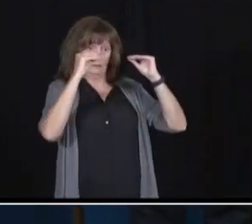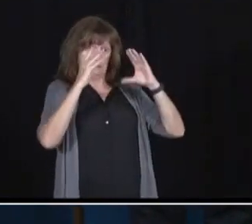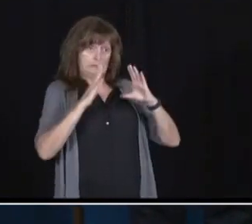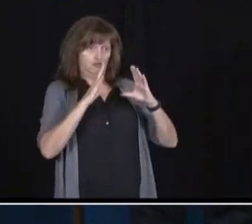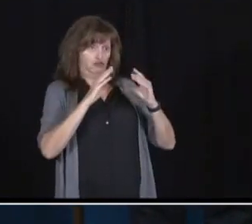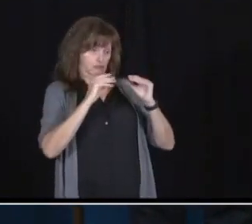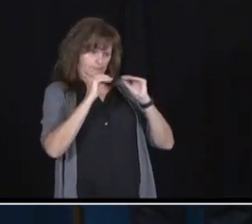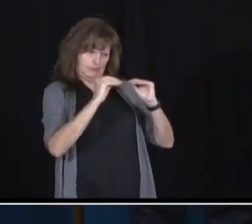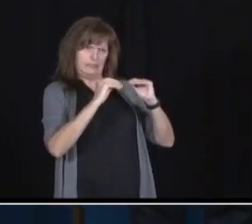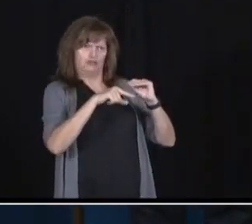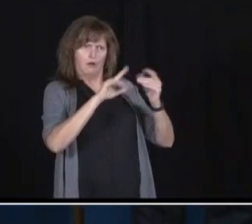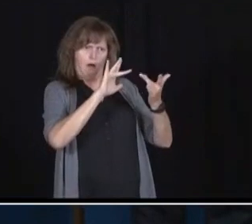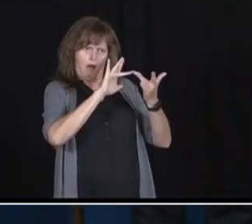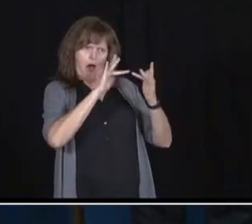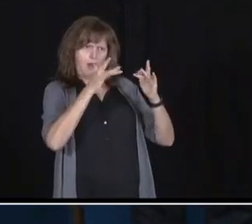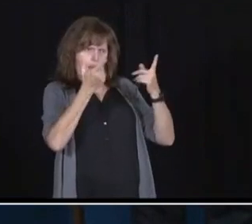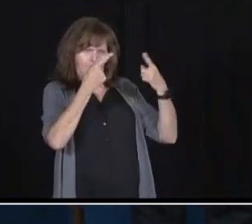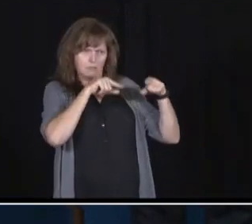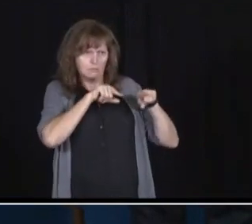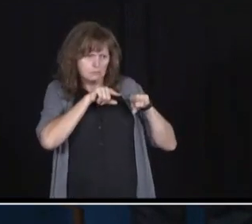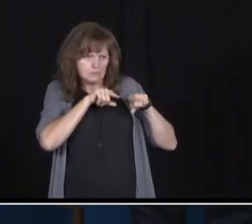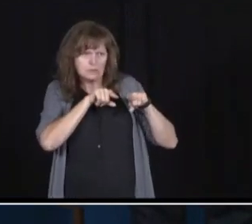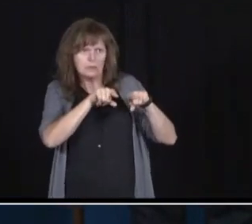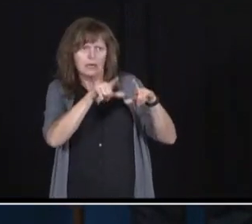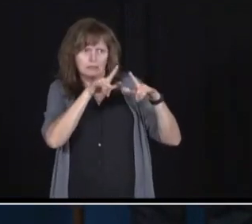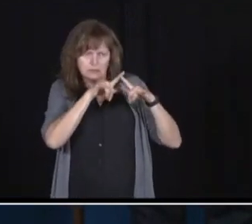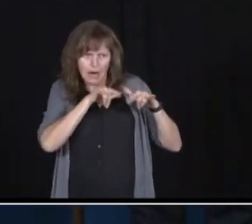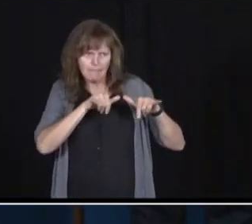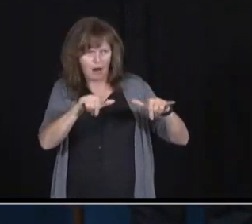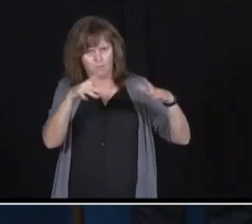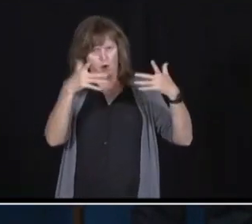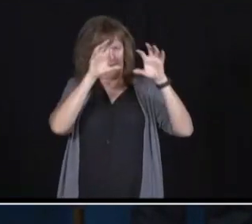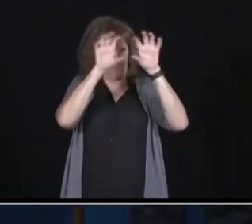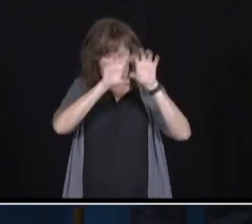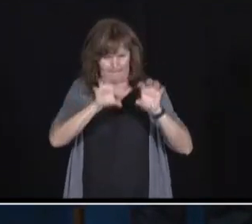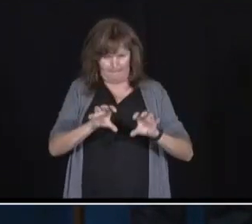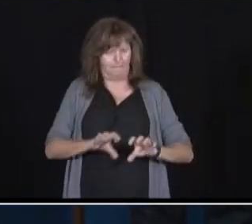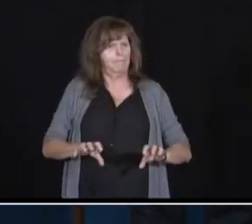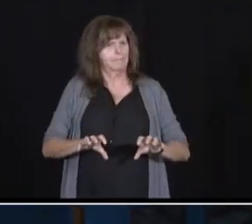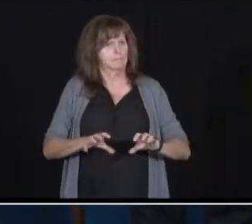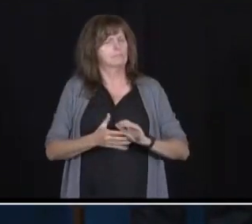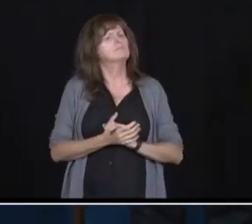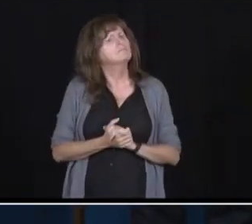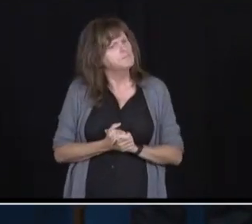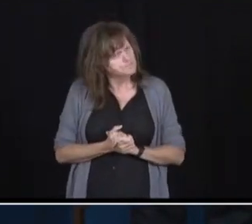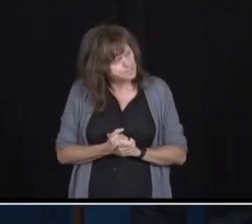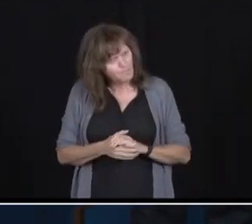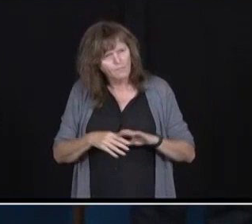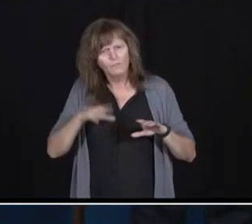And the expectation and delivery of live online teacher led synchronous Zoom style learning for their child when they are not in school.